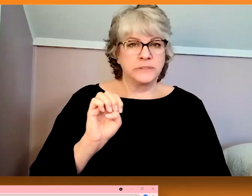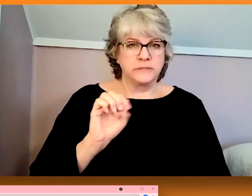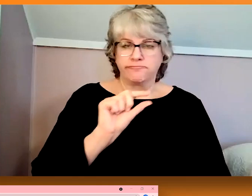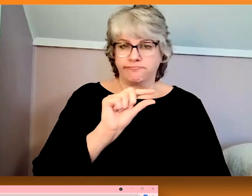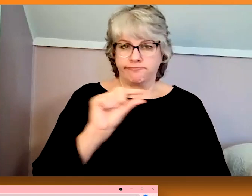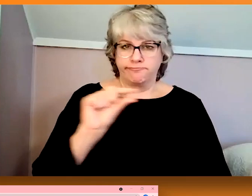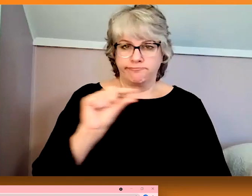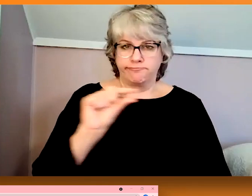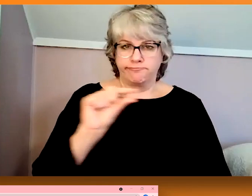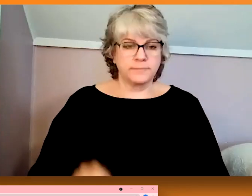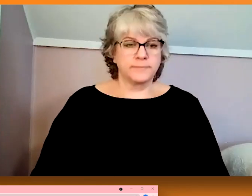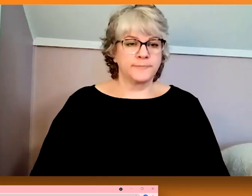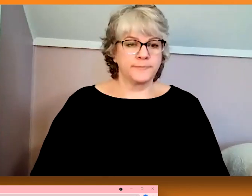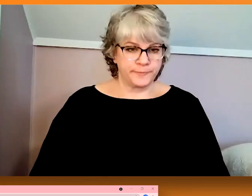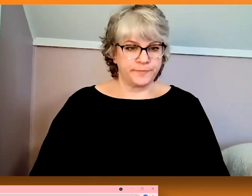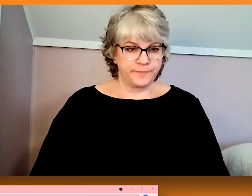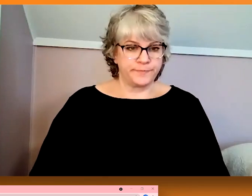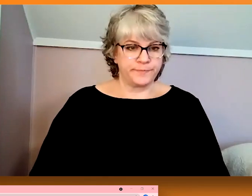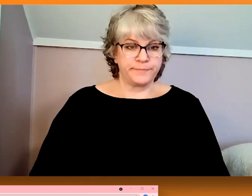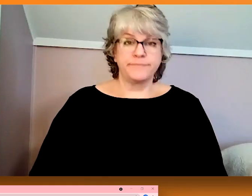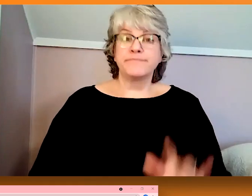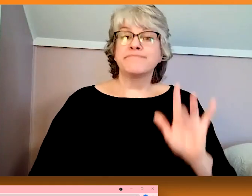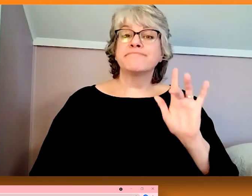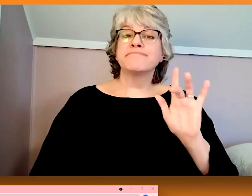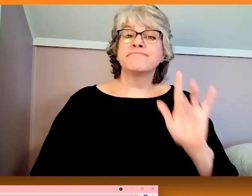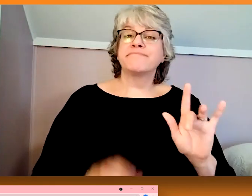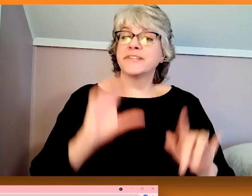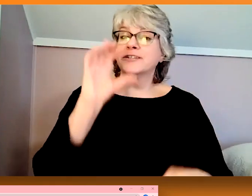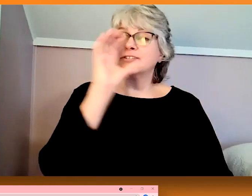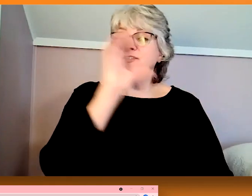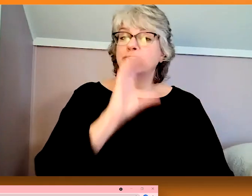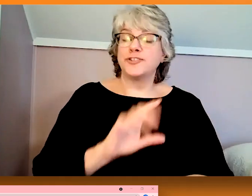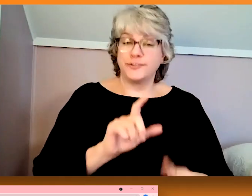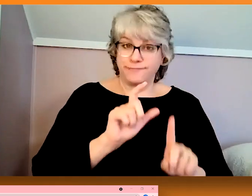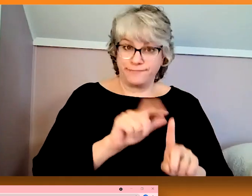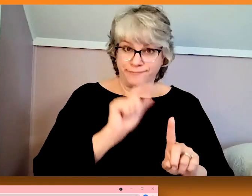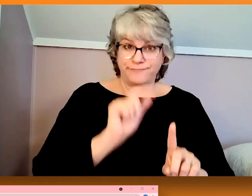So when you search, you click Search.